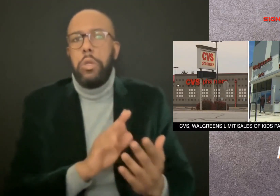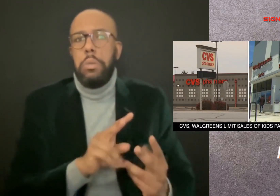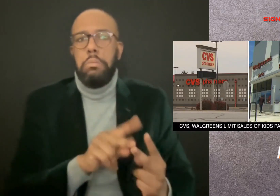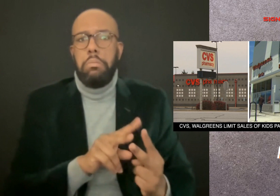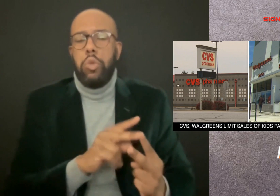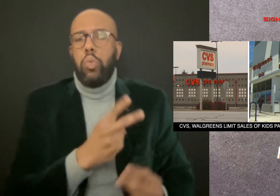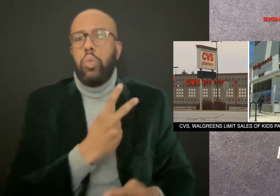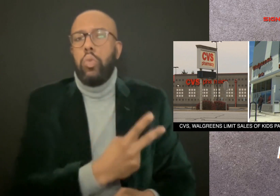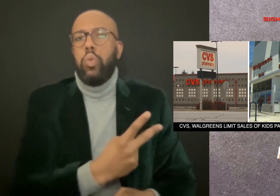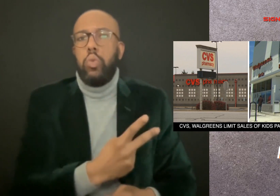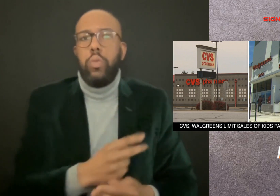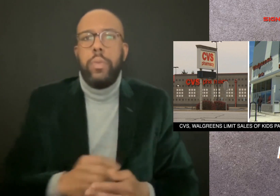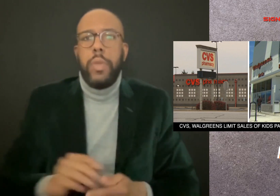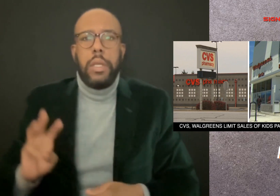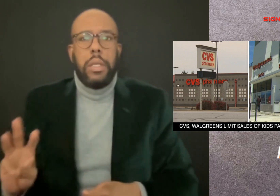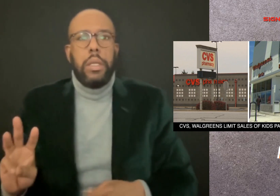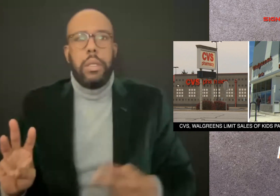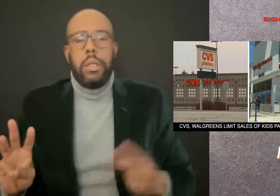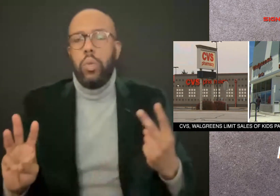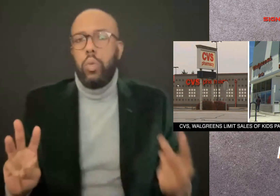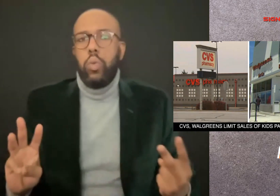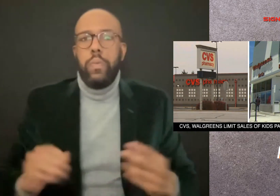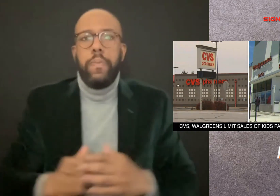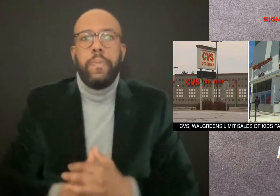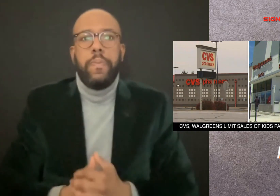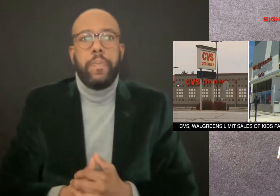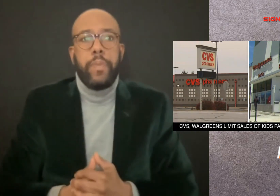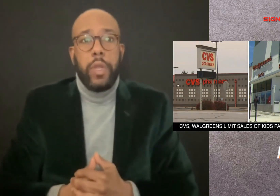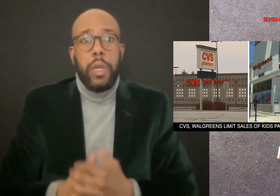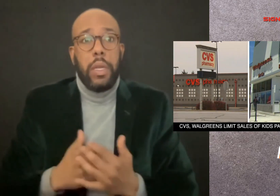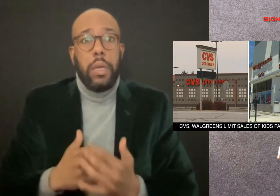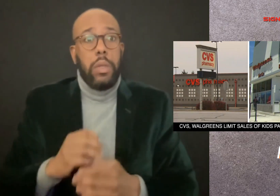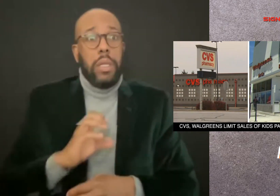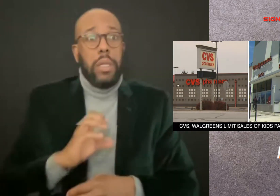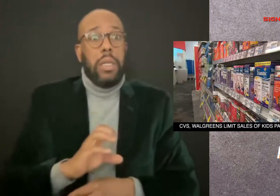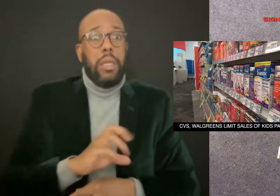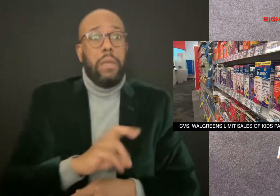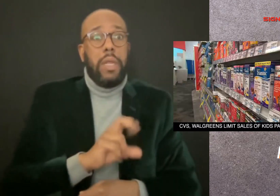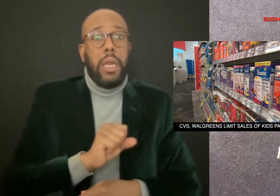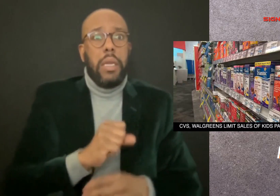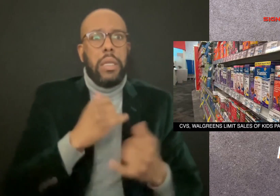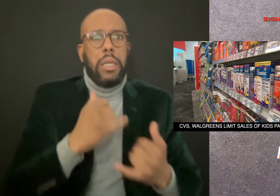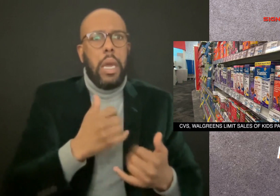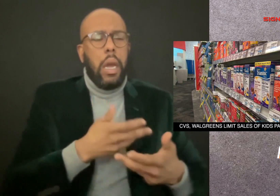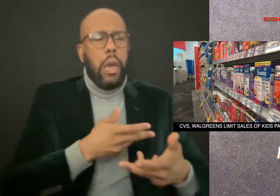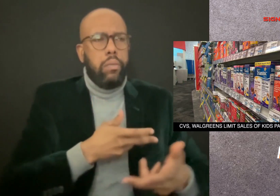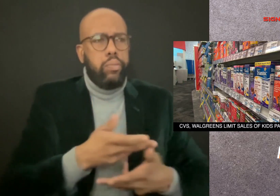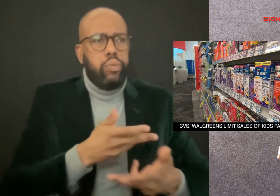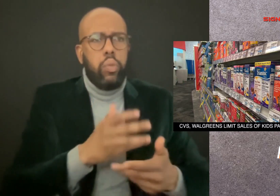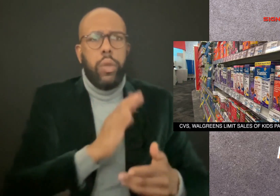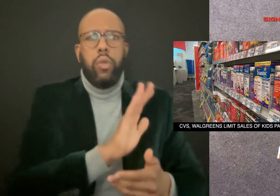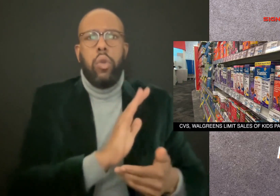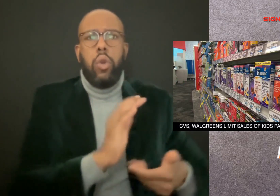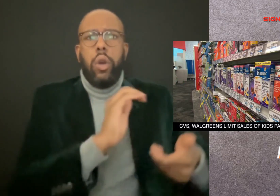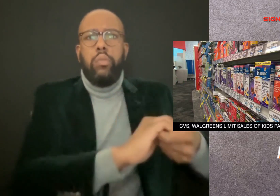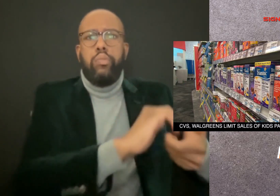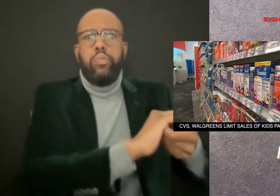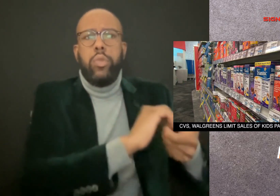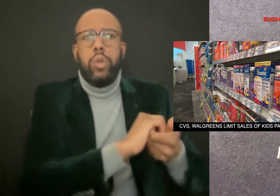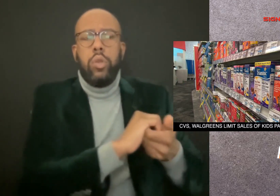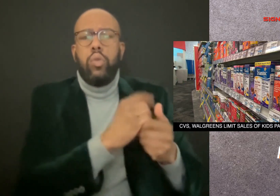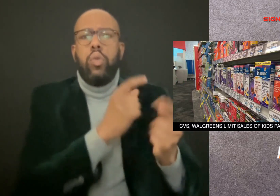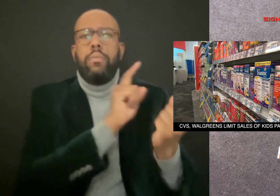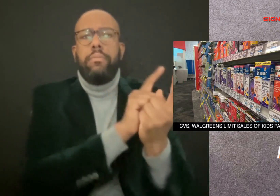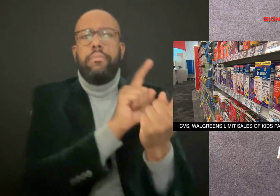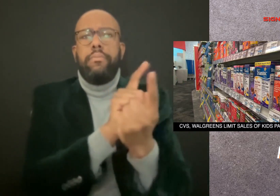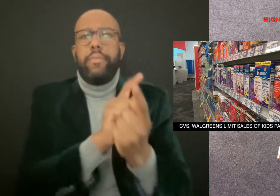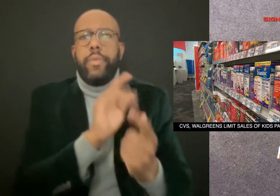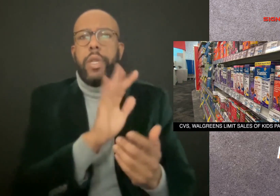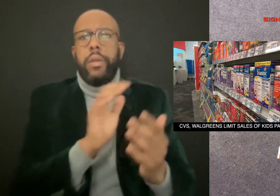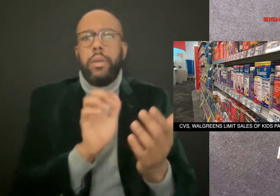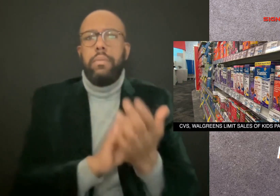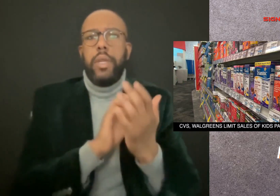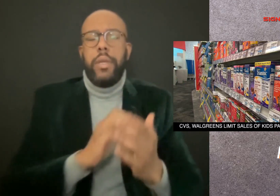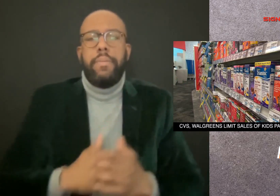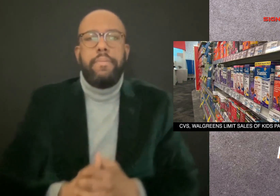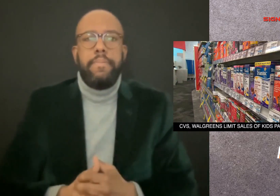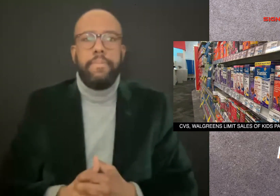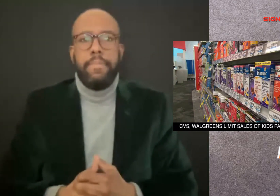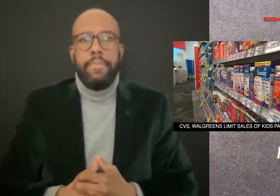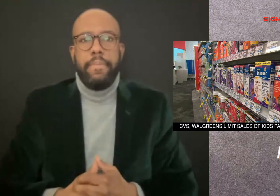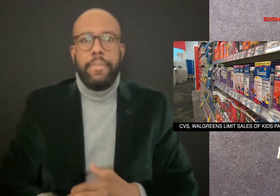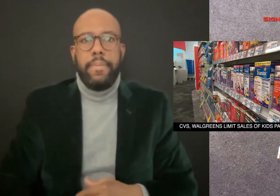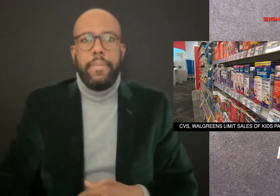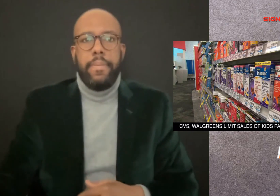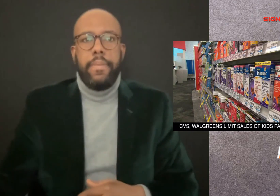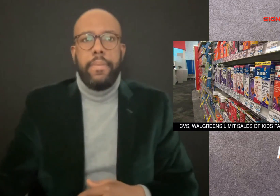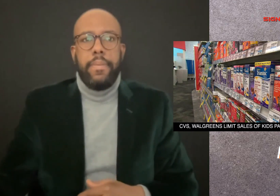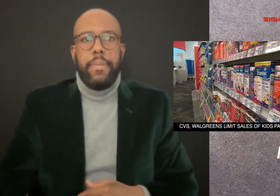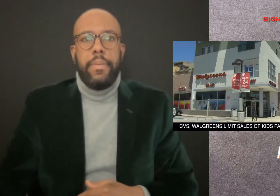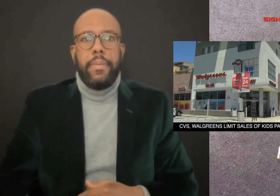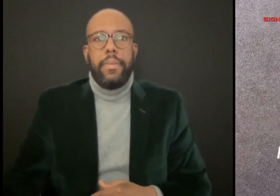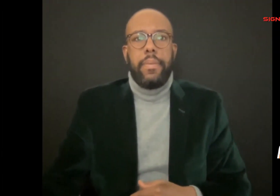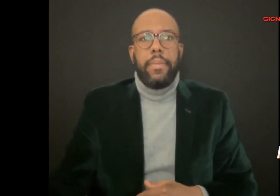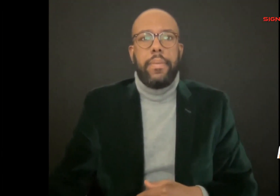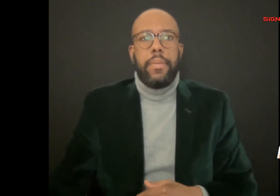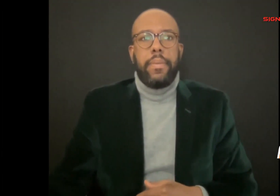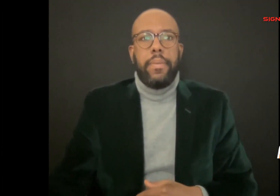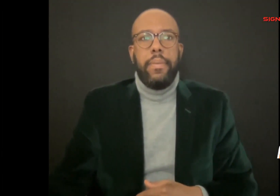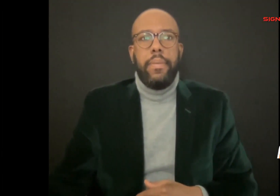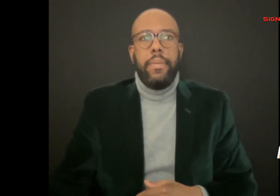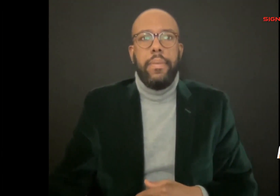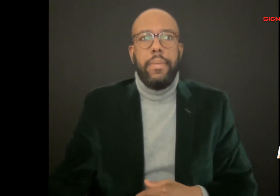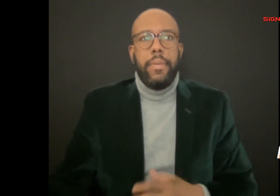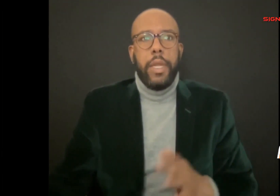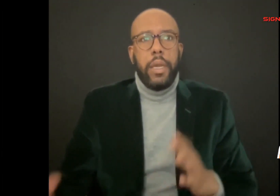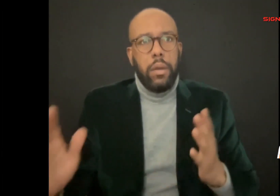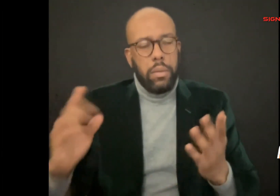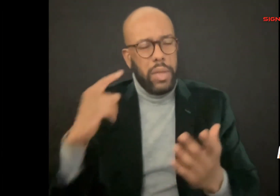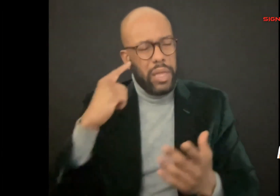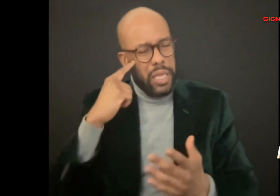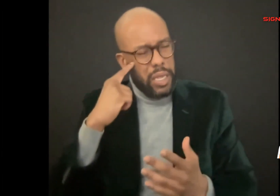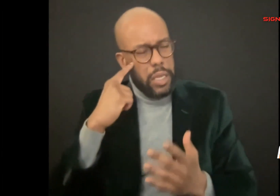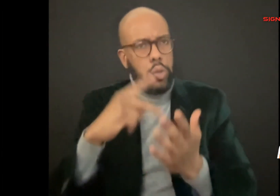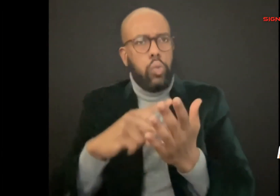or in person CVS says it is also working with its suppliers to meet the demand